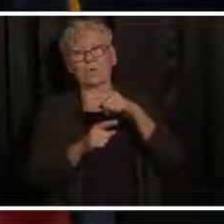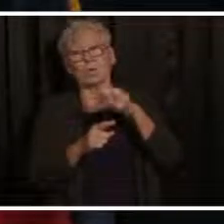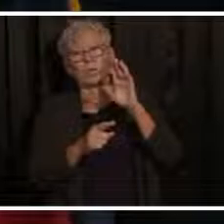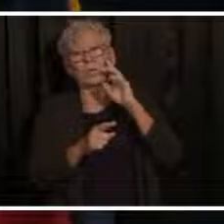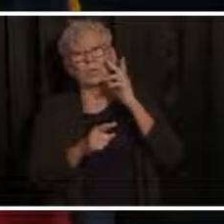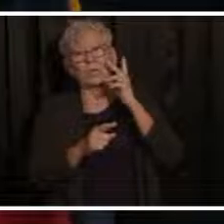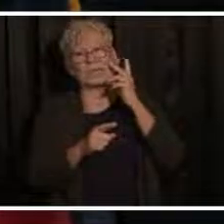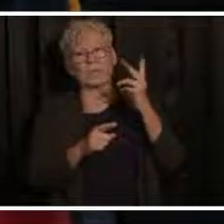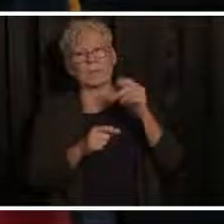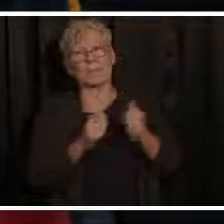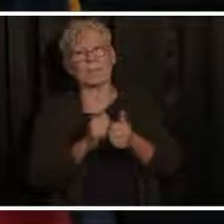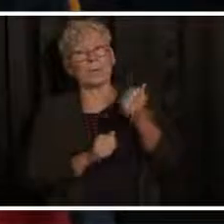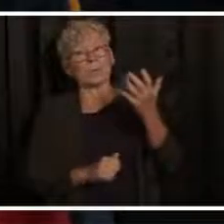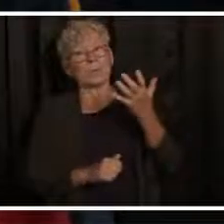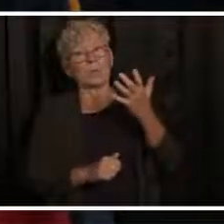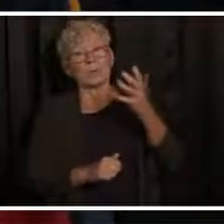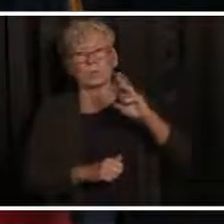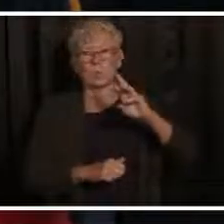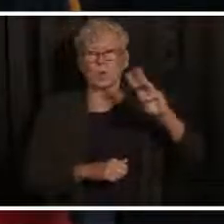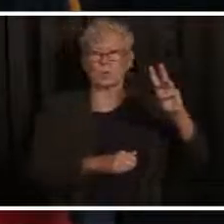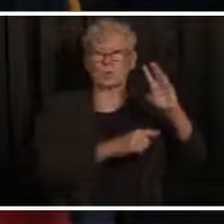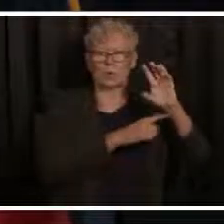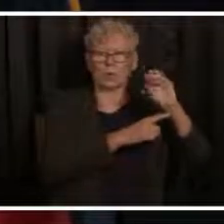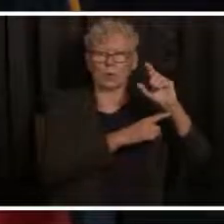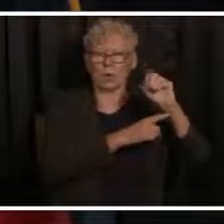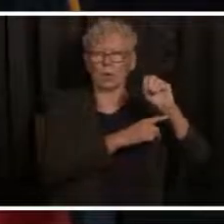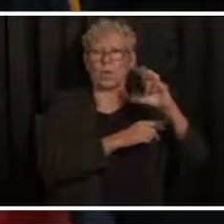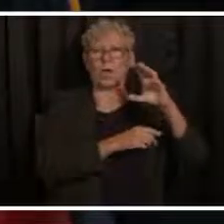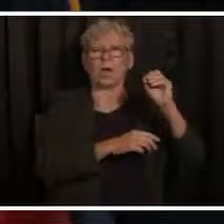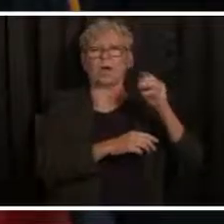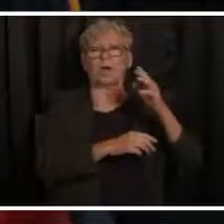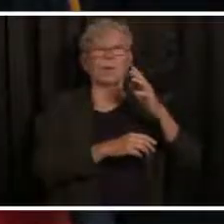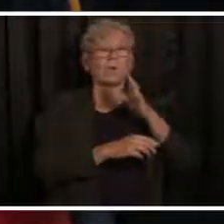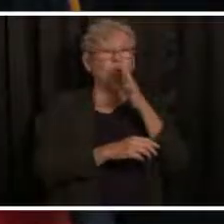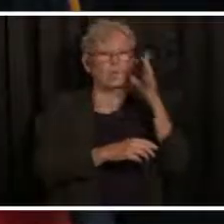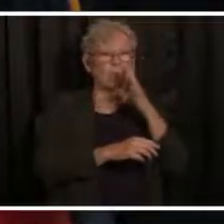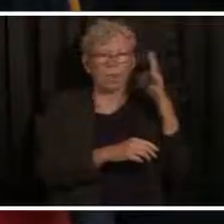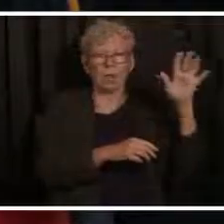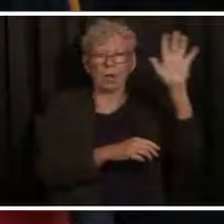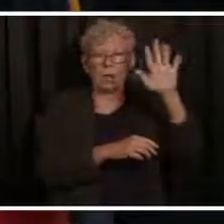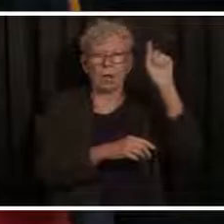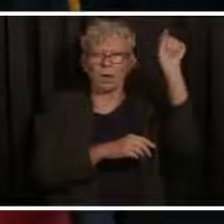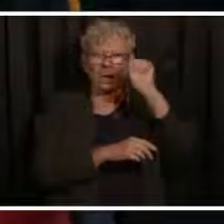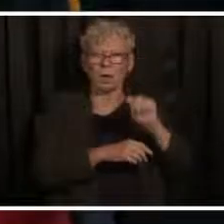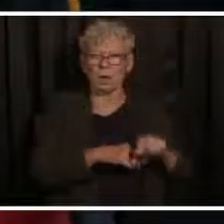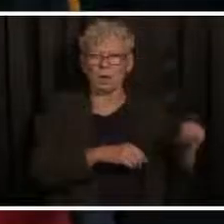Colorado with lower vaccination rates. So, there's no evidence that I've seen about that particular event but I would